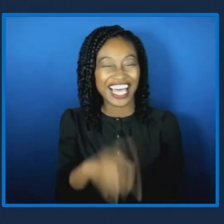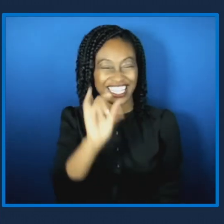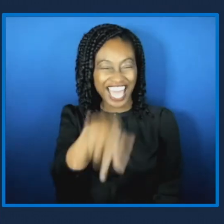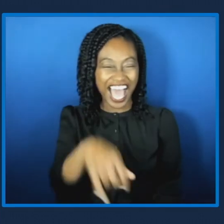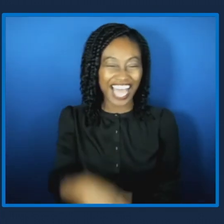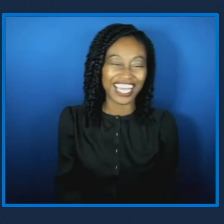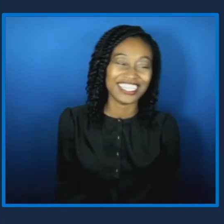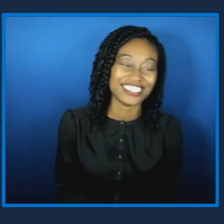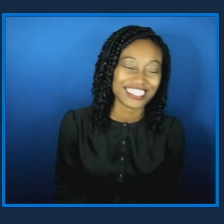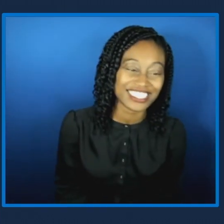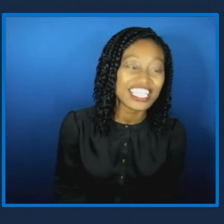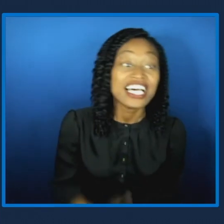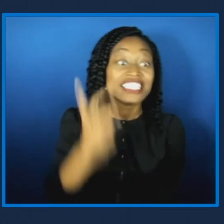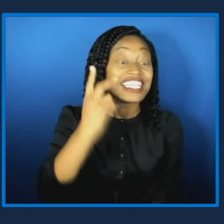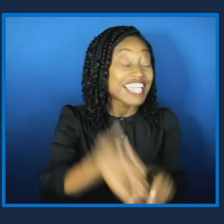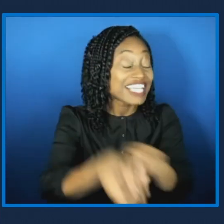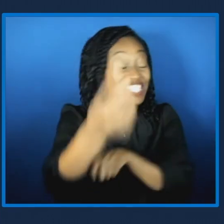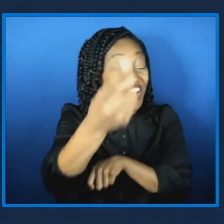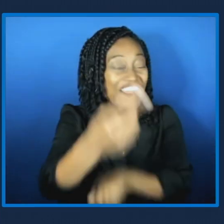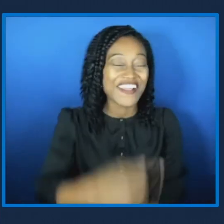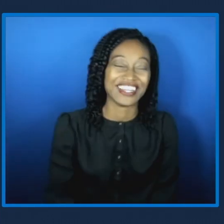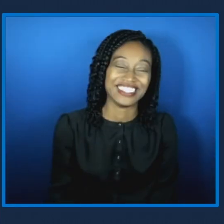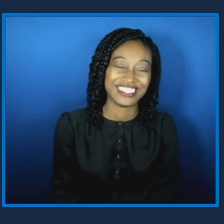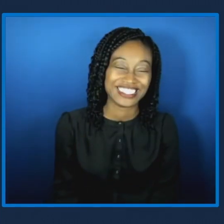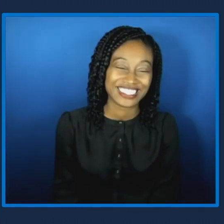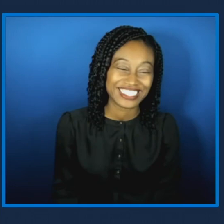See you next year. See you guys.